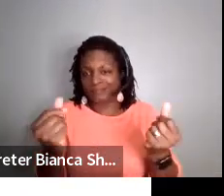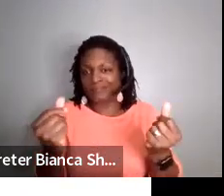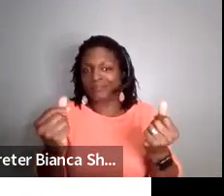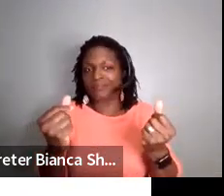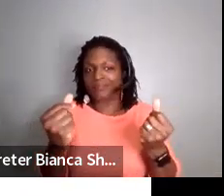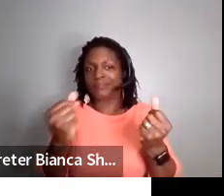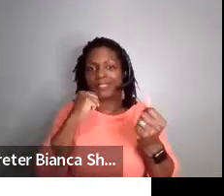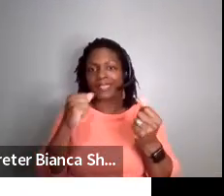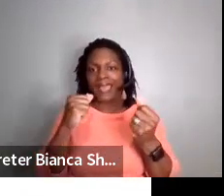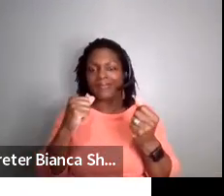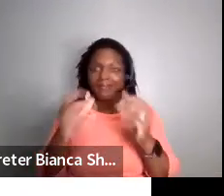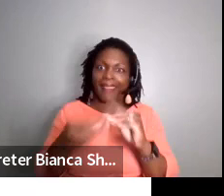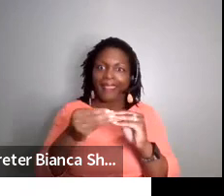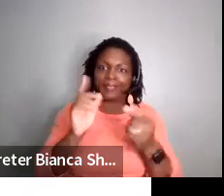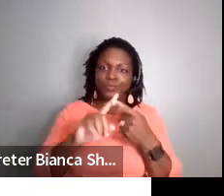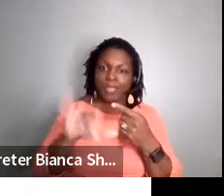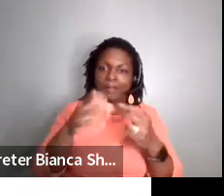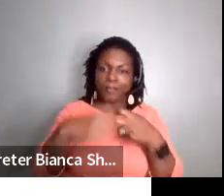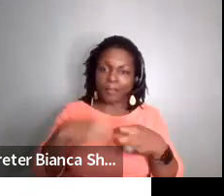When you identify a problem, how do you deal with it?